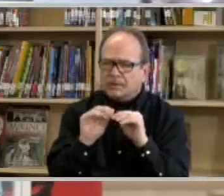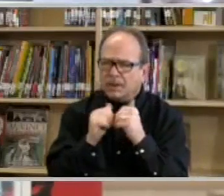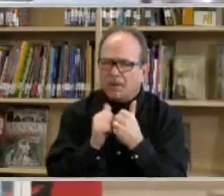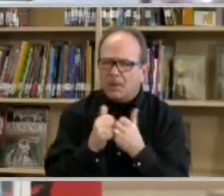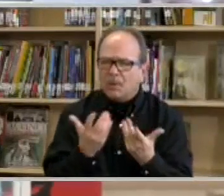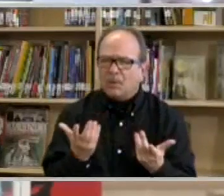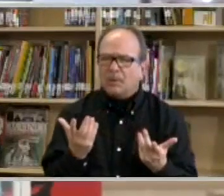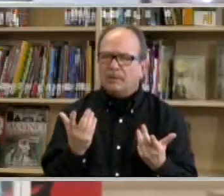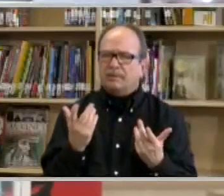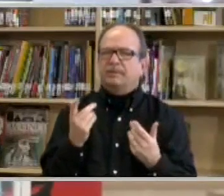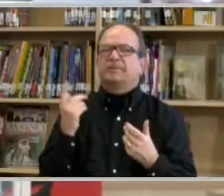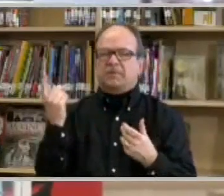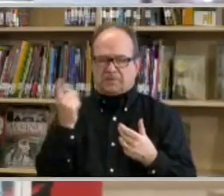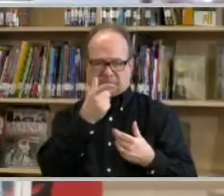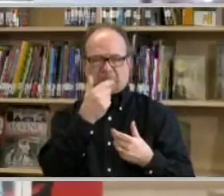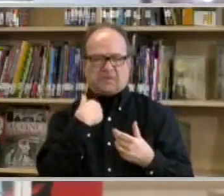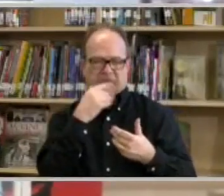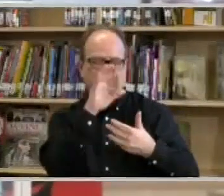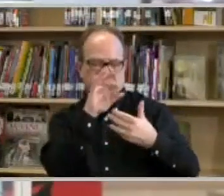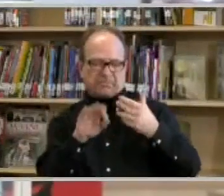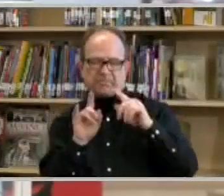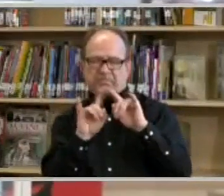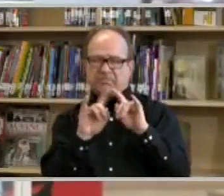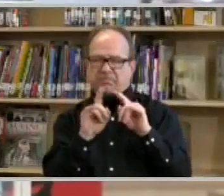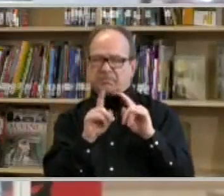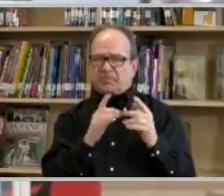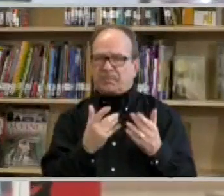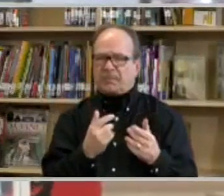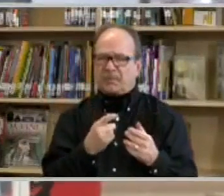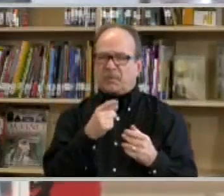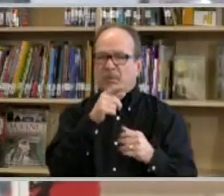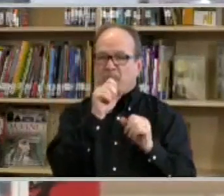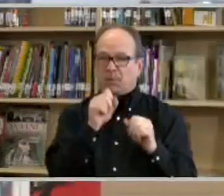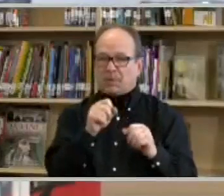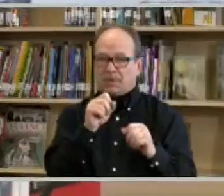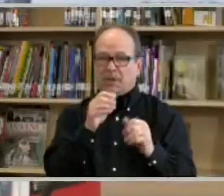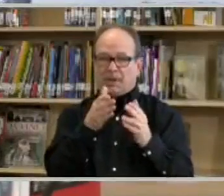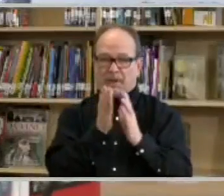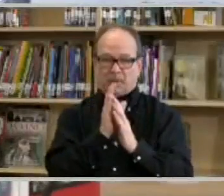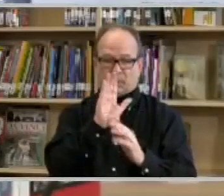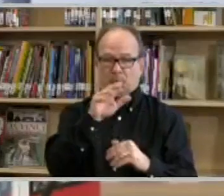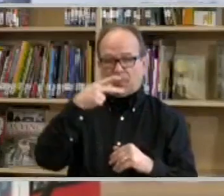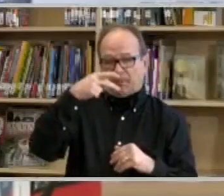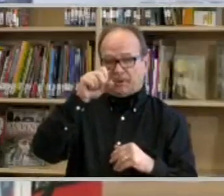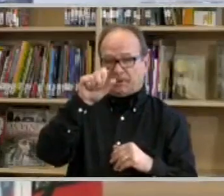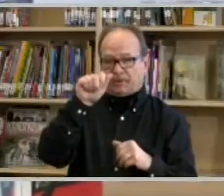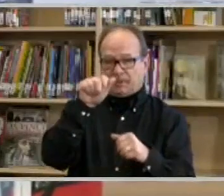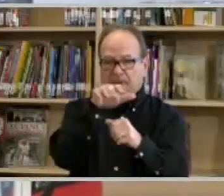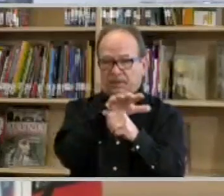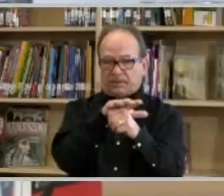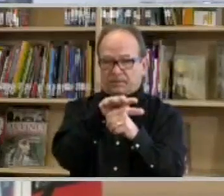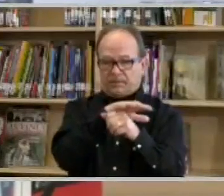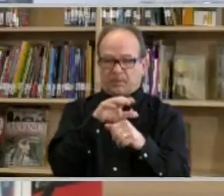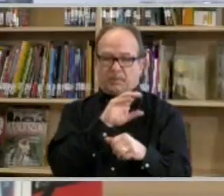GO ABOUT DOING THAT? WELL, WE HAVE A COUPLE OF THINGS.